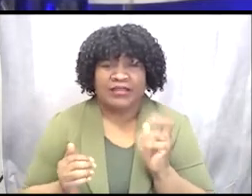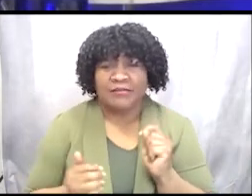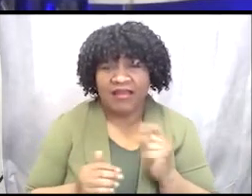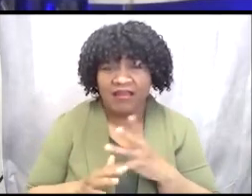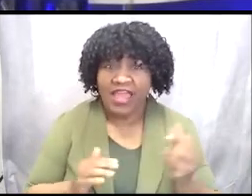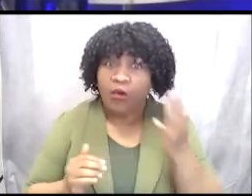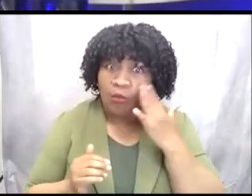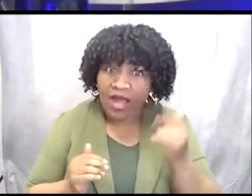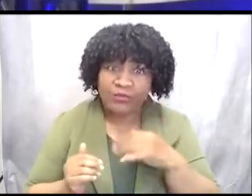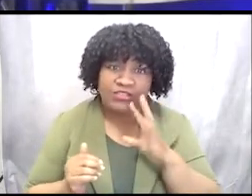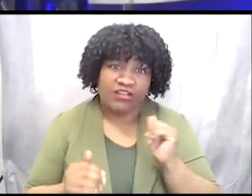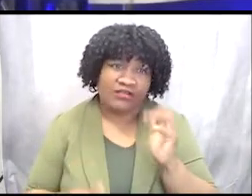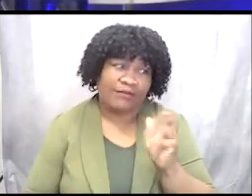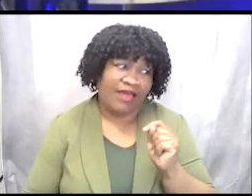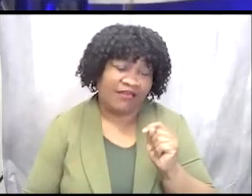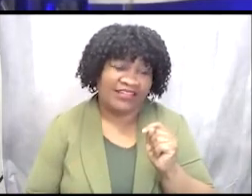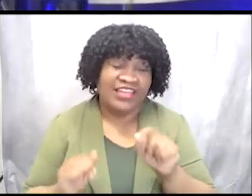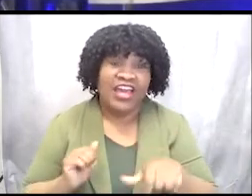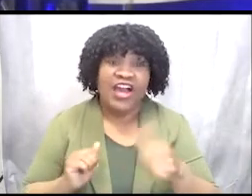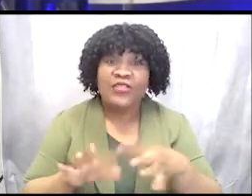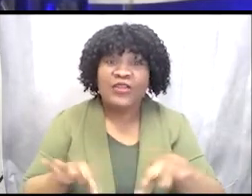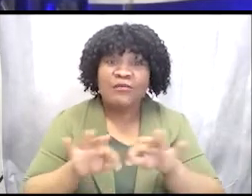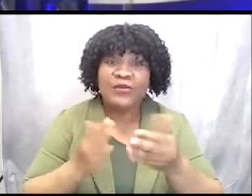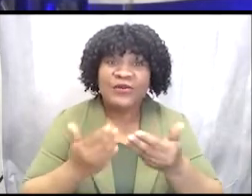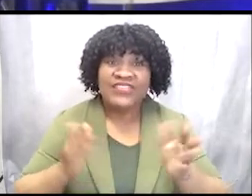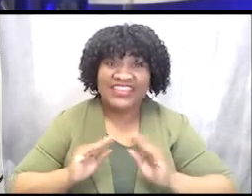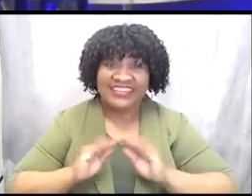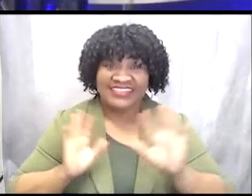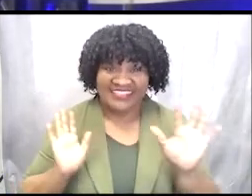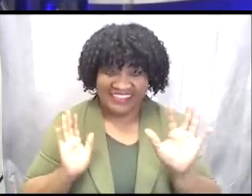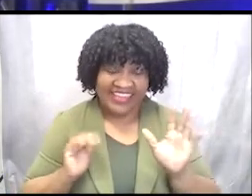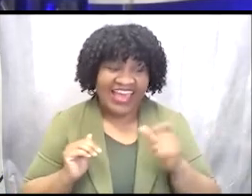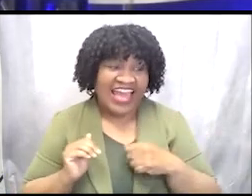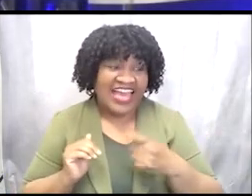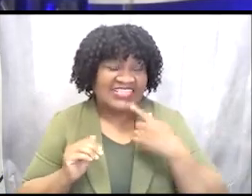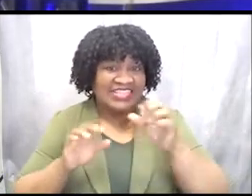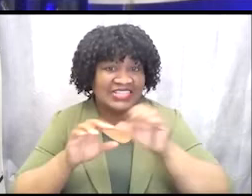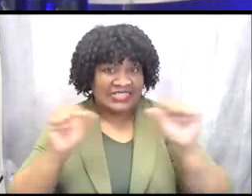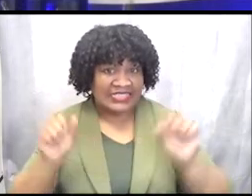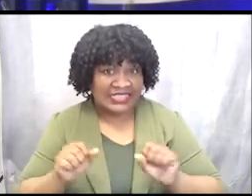and why we're talking about it. The other thing we have to understand, I said, it's a system of maintenance,